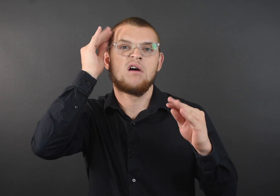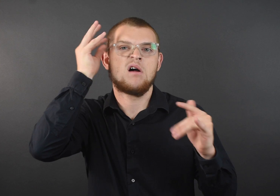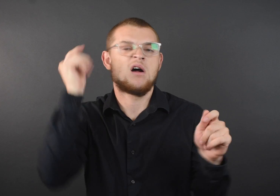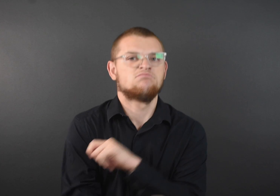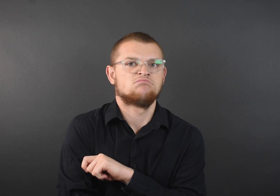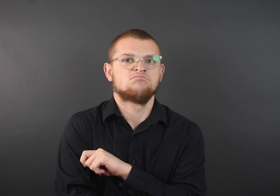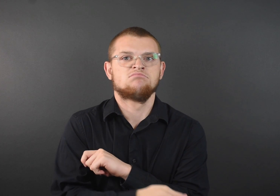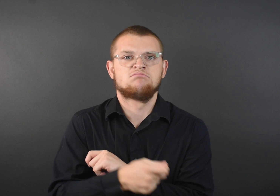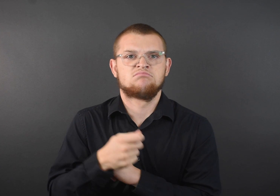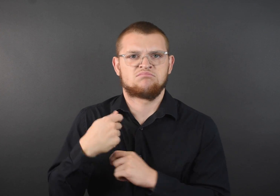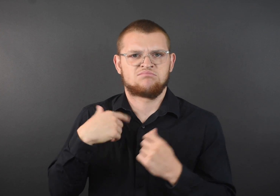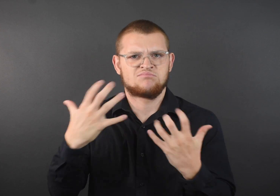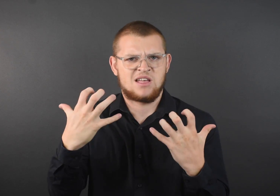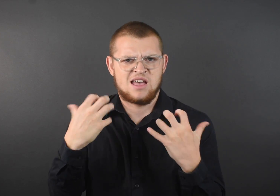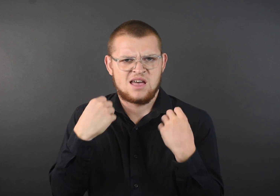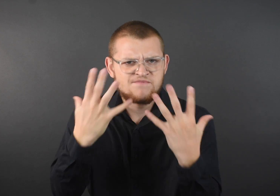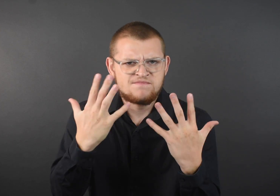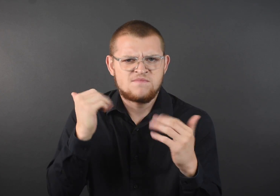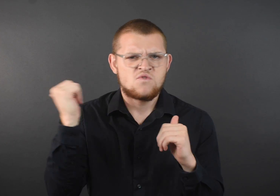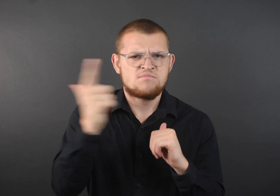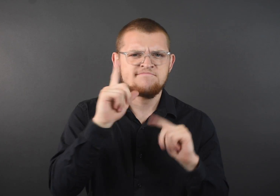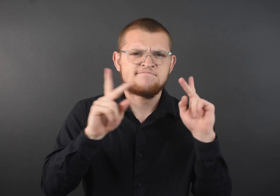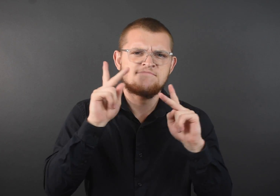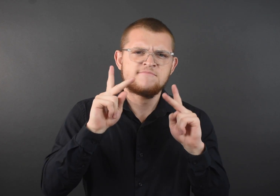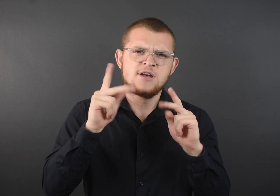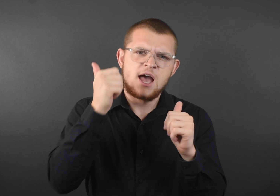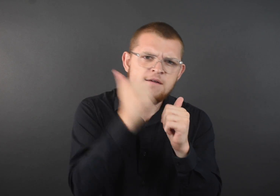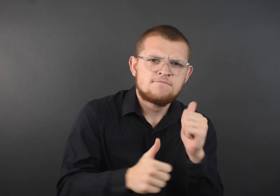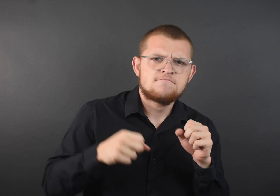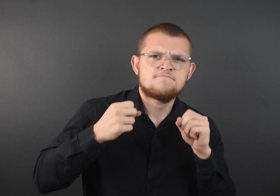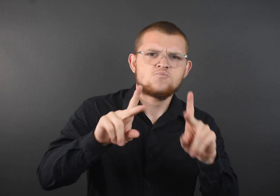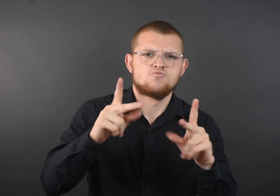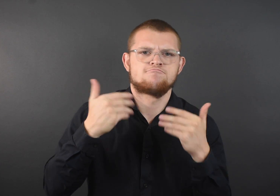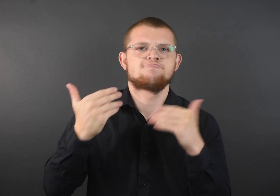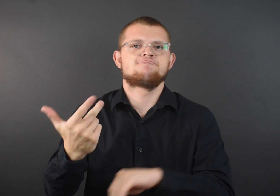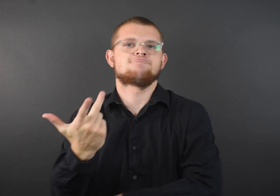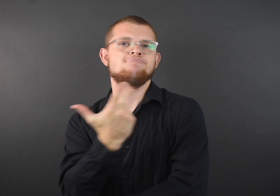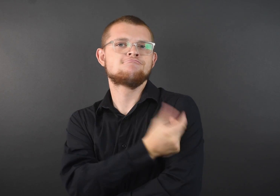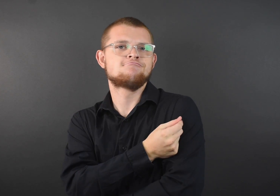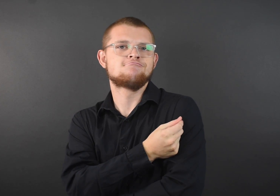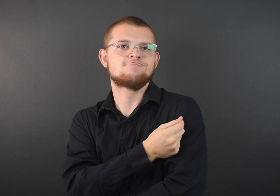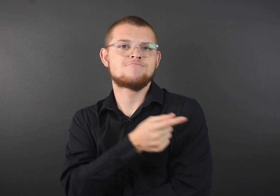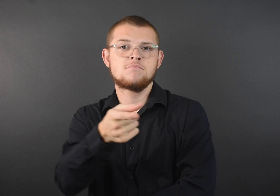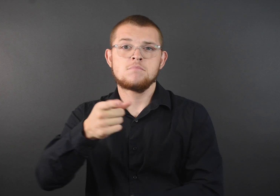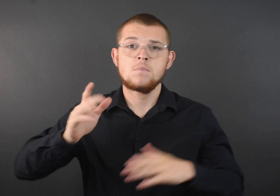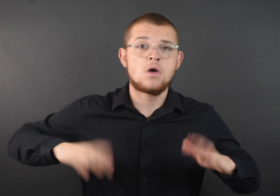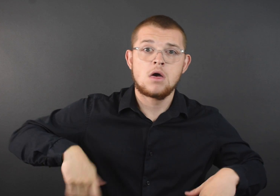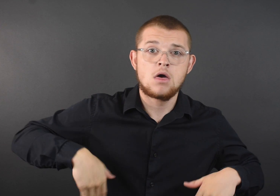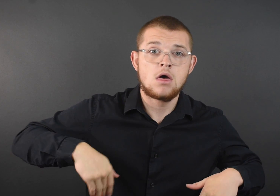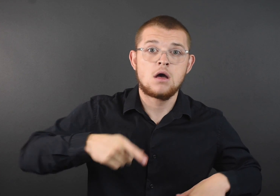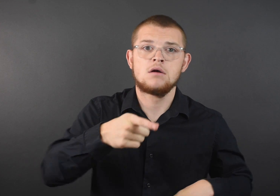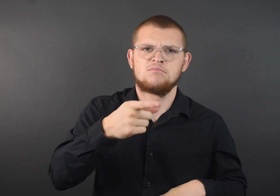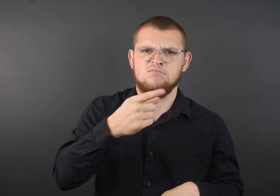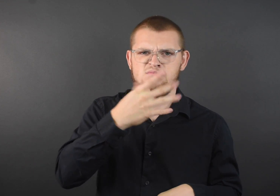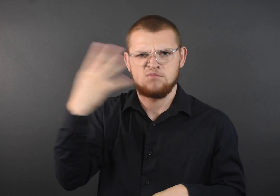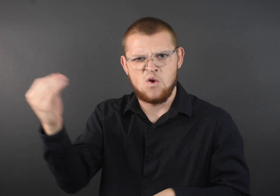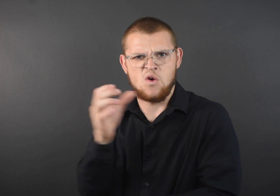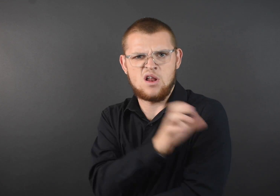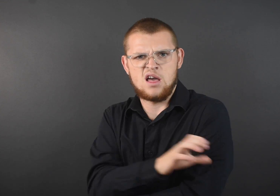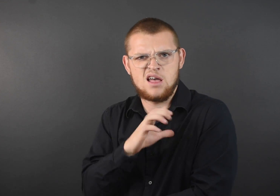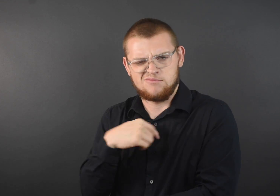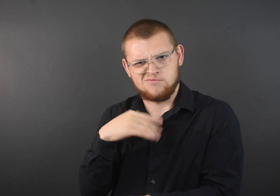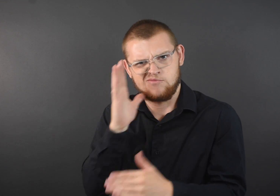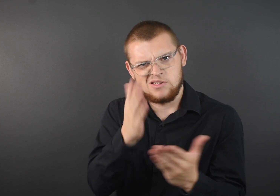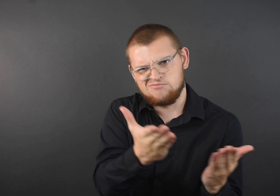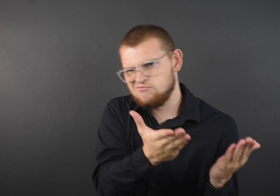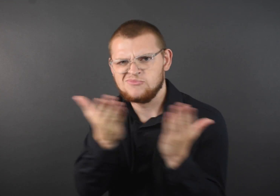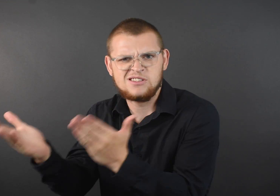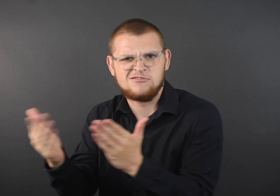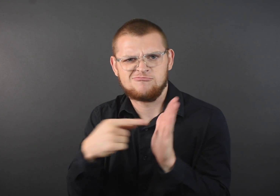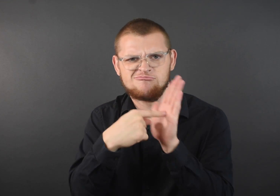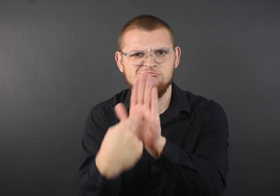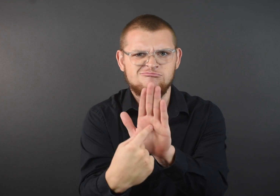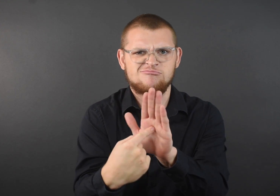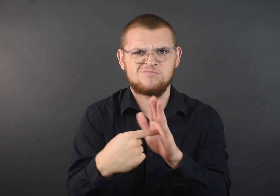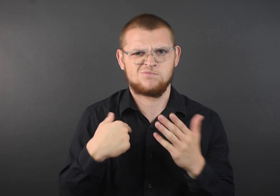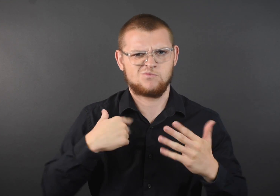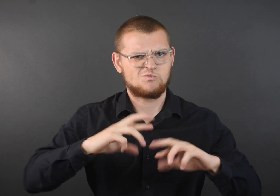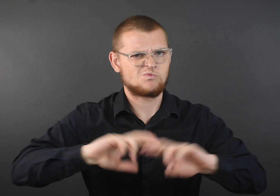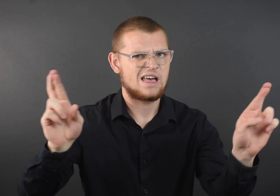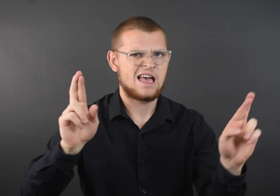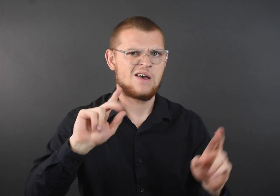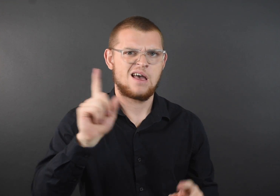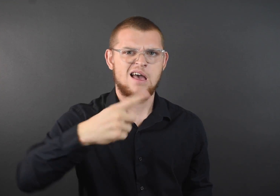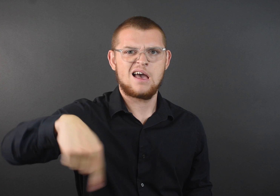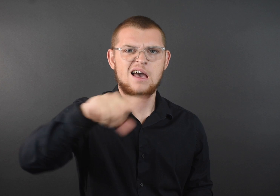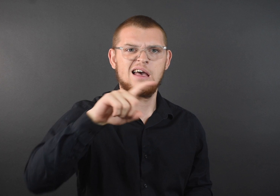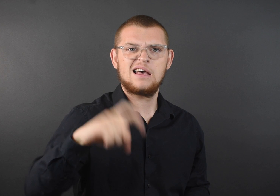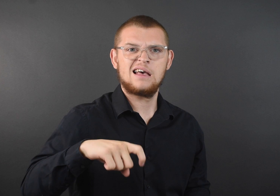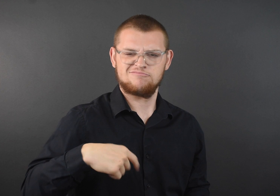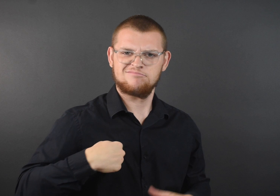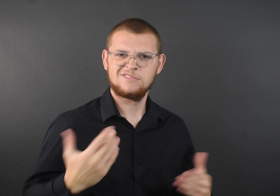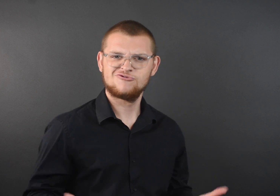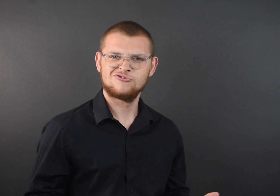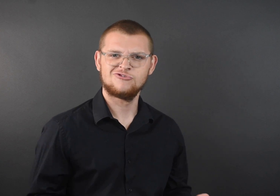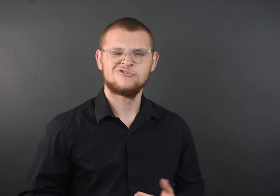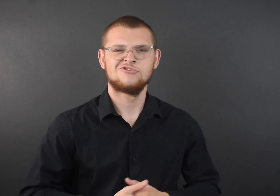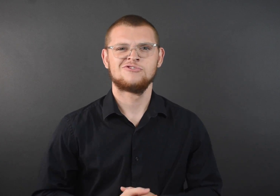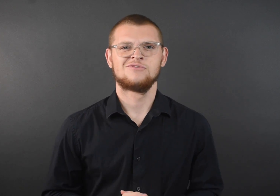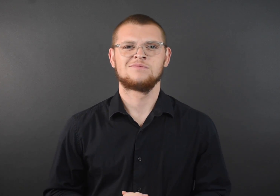get to the clinic, we'll bring it to you. ... We need to be ready when they are."